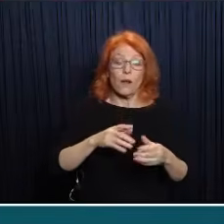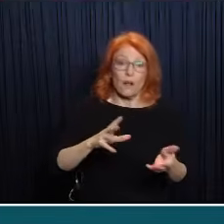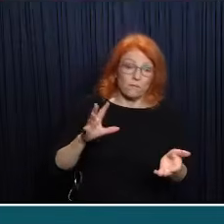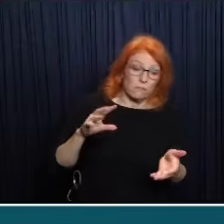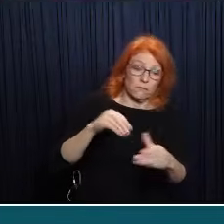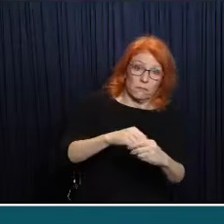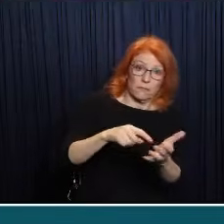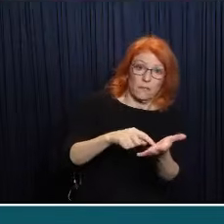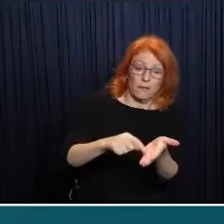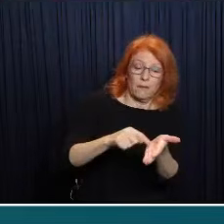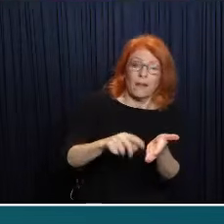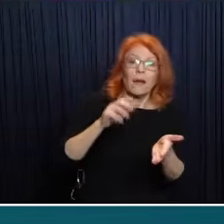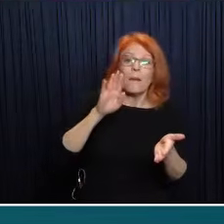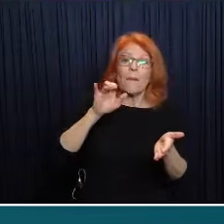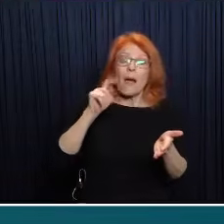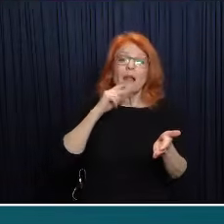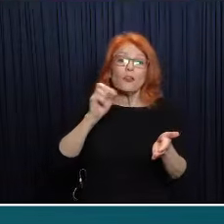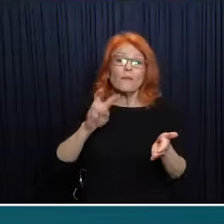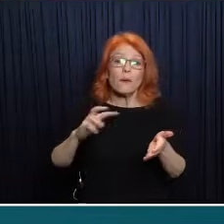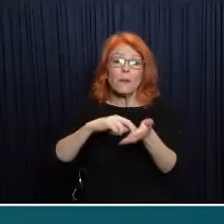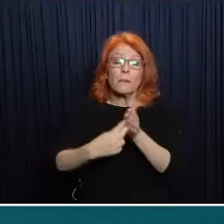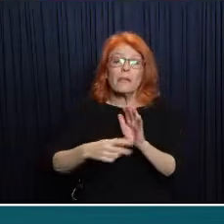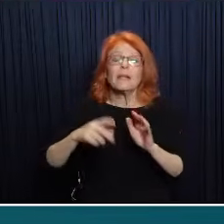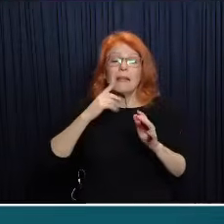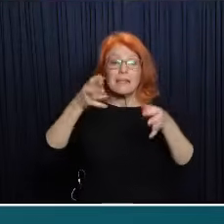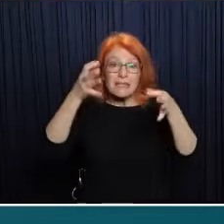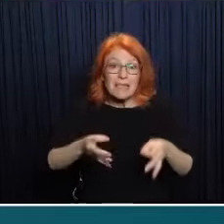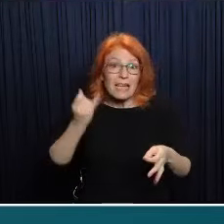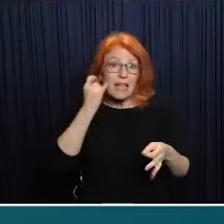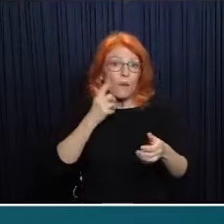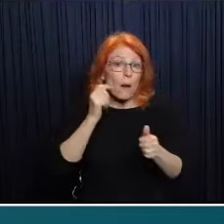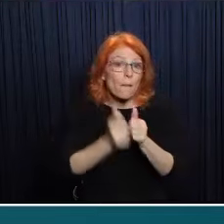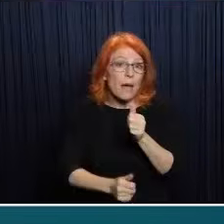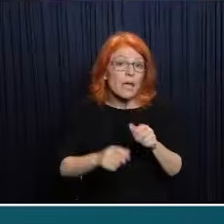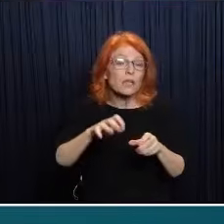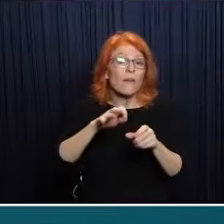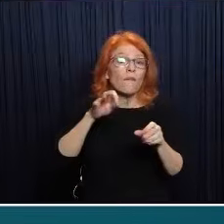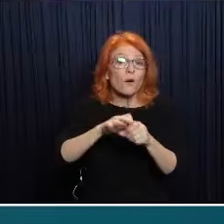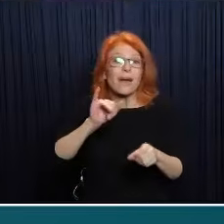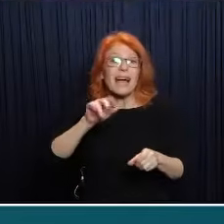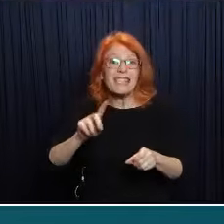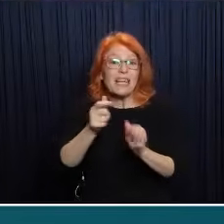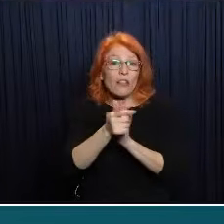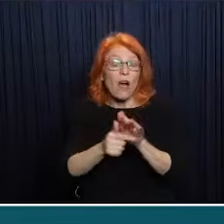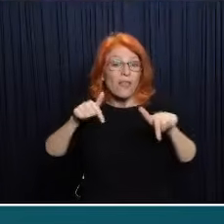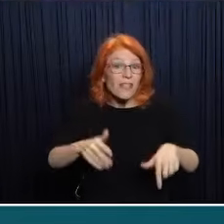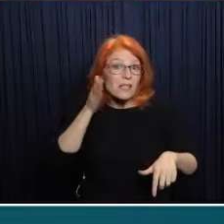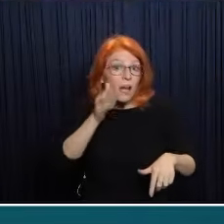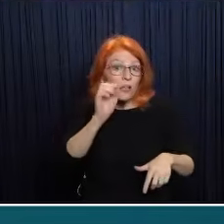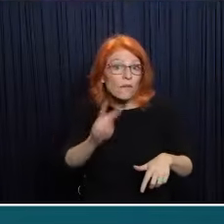RIGHT HERE IN ARIZONA. IT IS GOING TO BE ON YOUR BALLOT IN NOVEMBER.